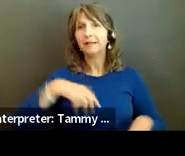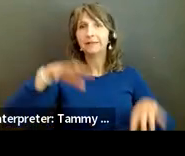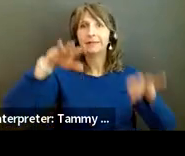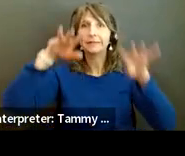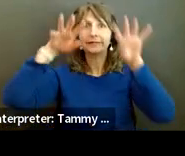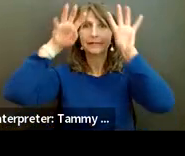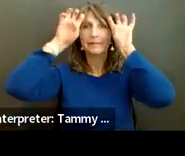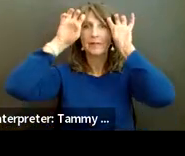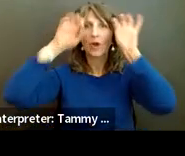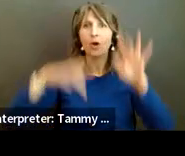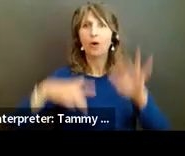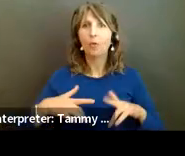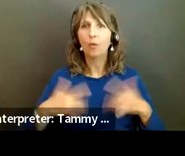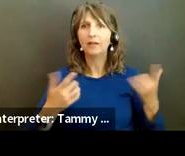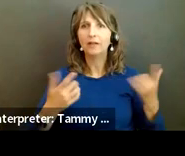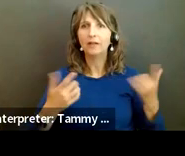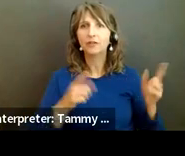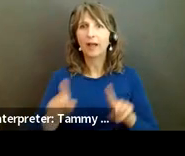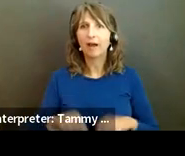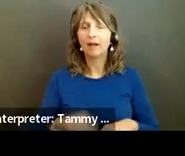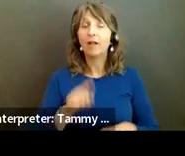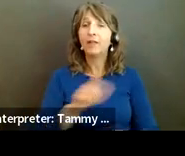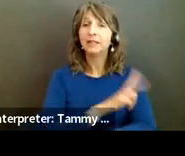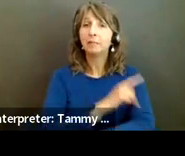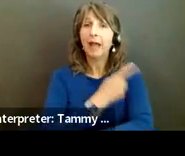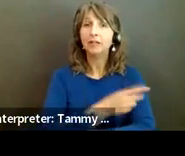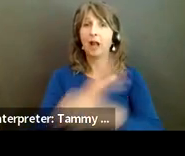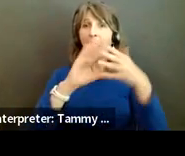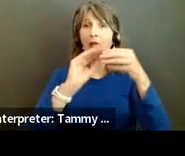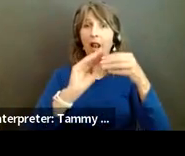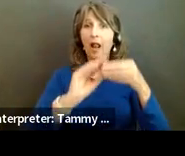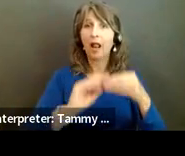I am seeing this patient she's giving me this kind of story and I'm trying to piece together.